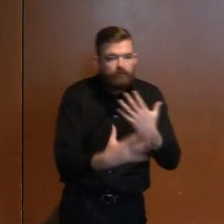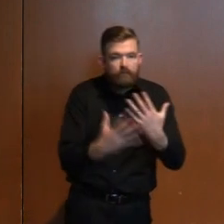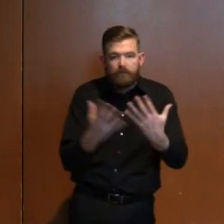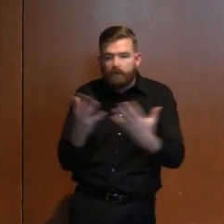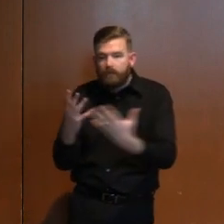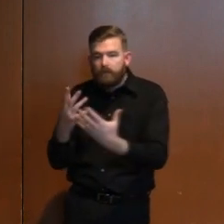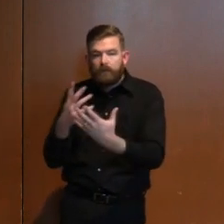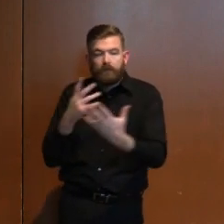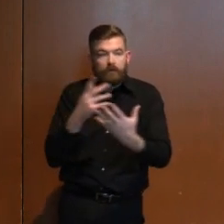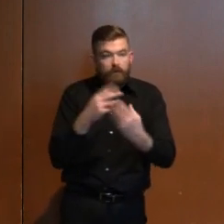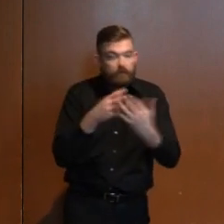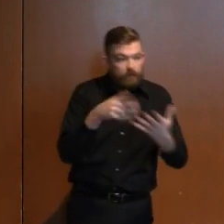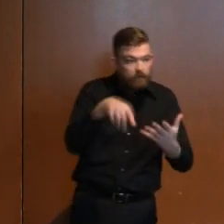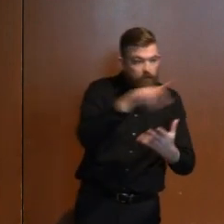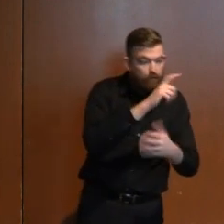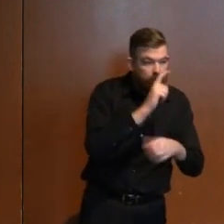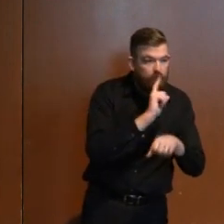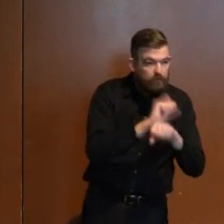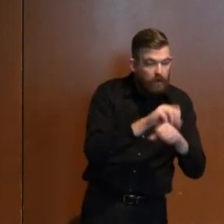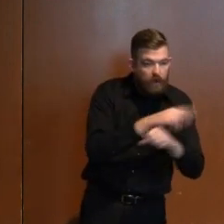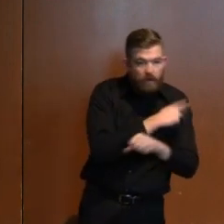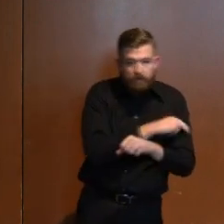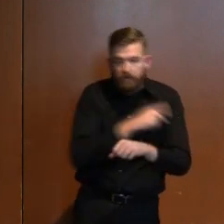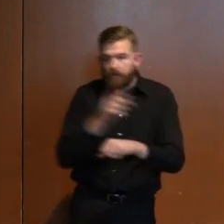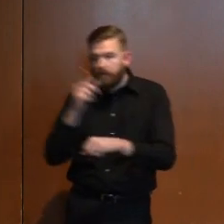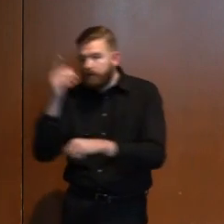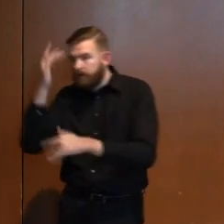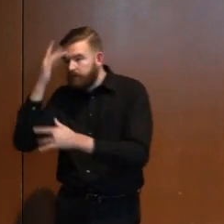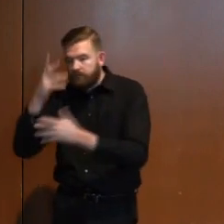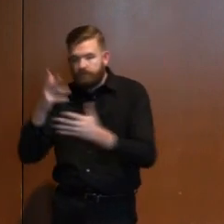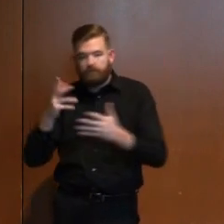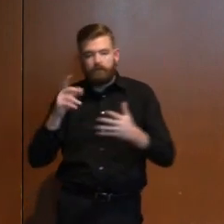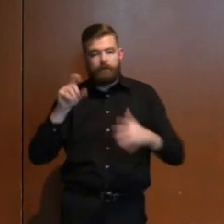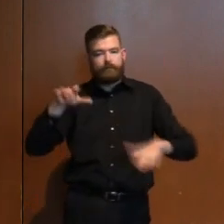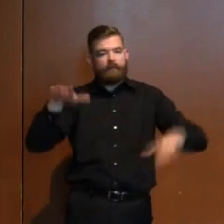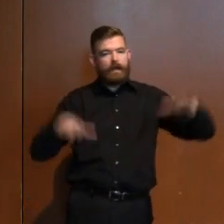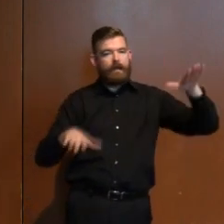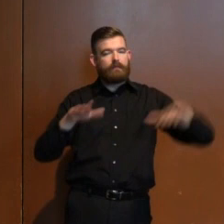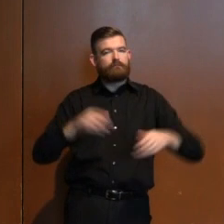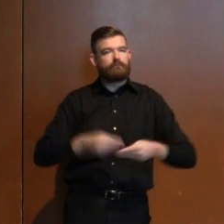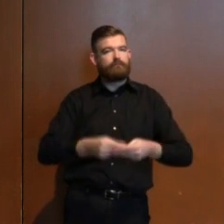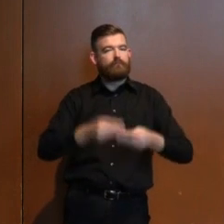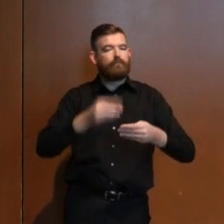COLLECTION OBVIOUSLY THAN THE PPE AND THE HEALTH CARE WORKERS. I DON'T THINK JUDY WOULD DISAGREE WITH THIS.